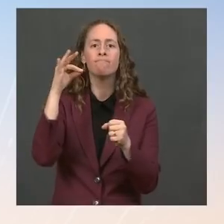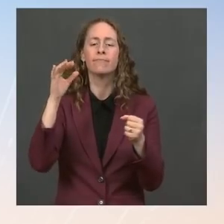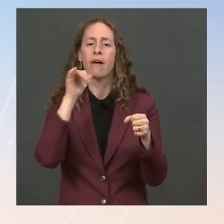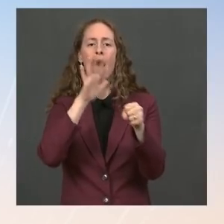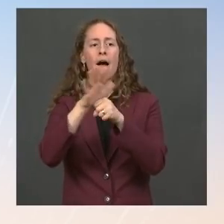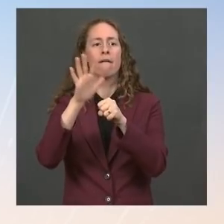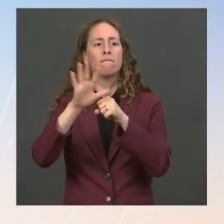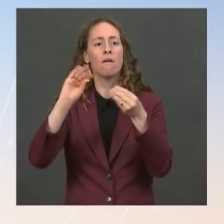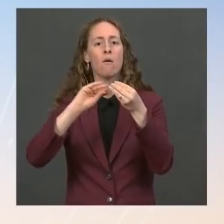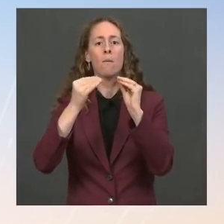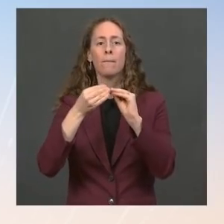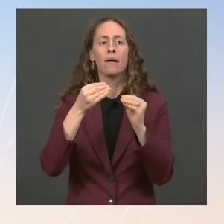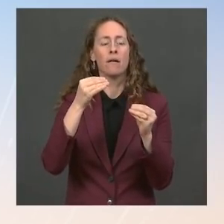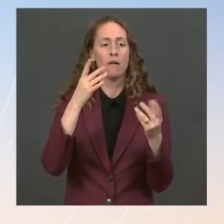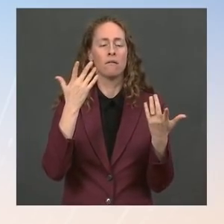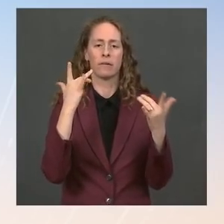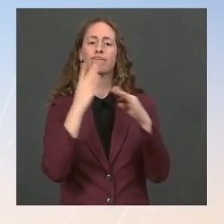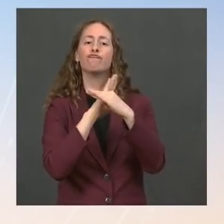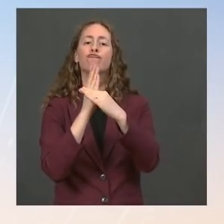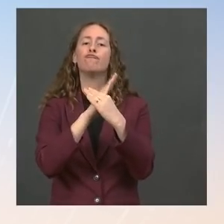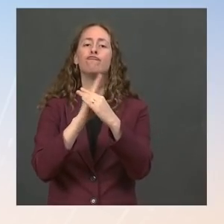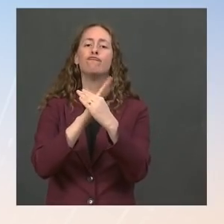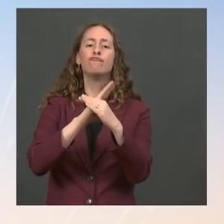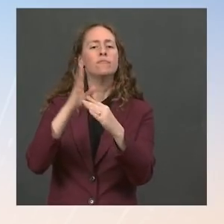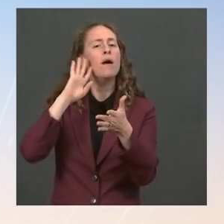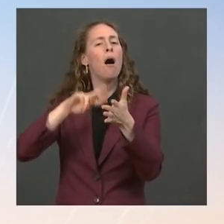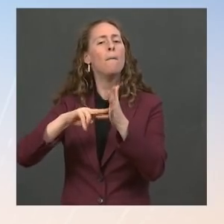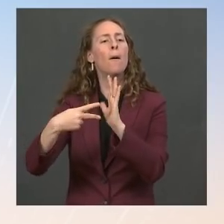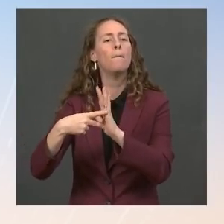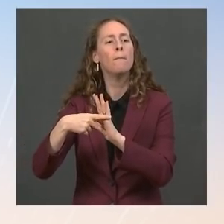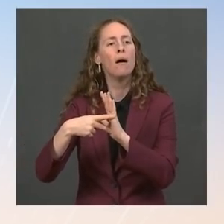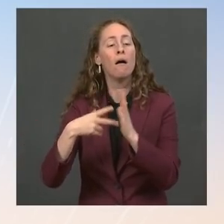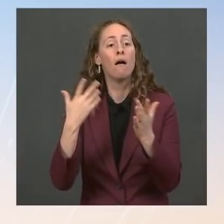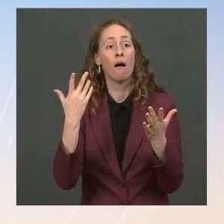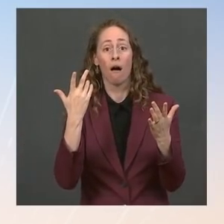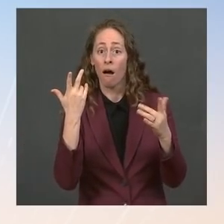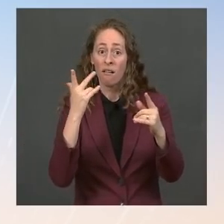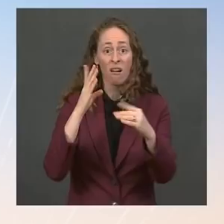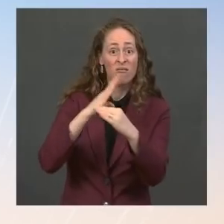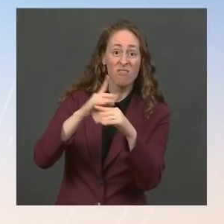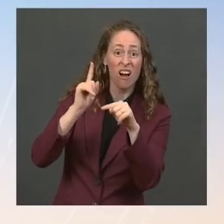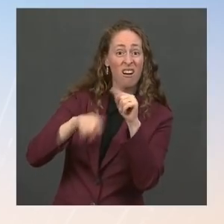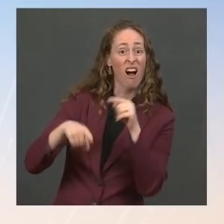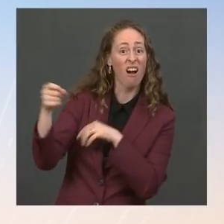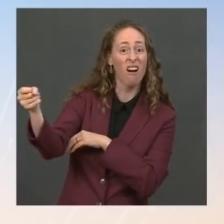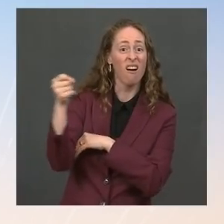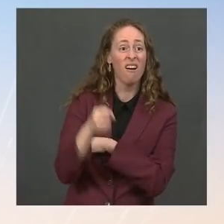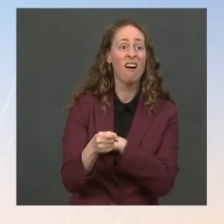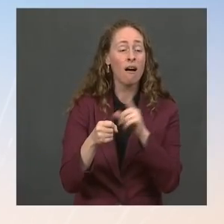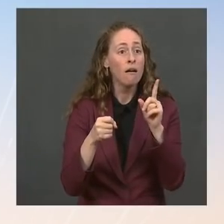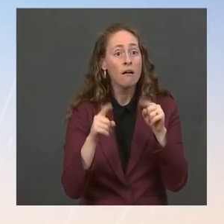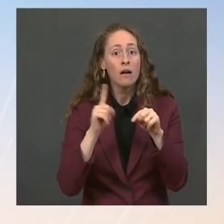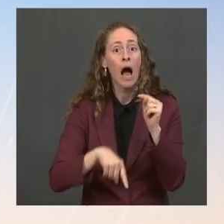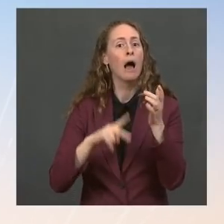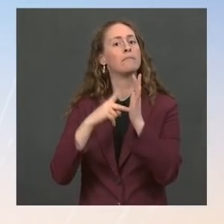but also slowing help to American small-business owners and workers who are trying to build back [from] the pandemic.